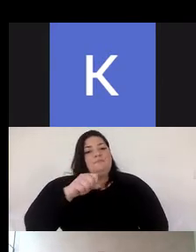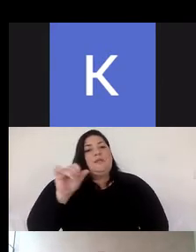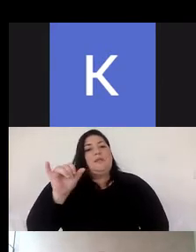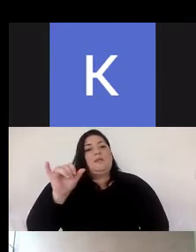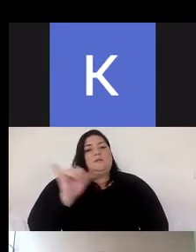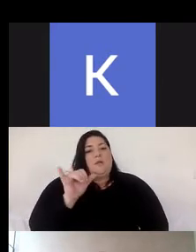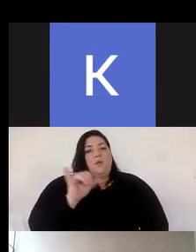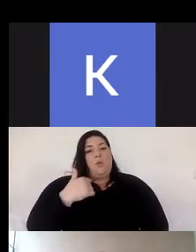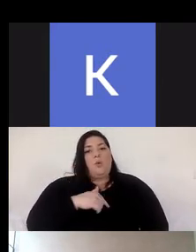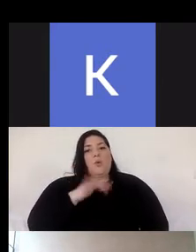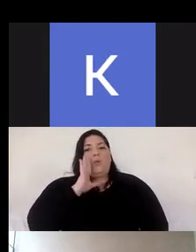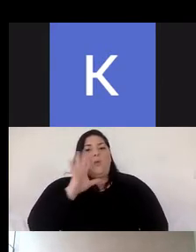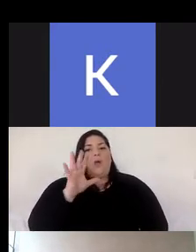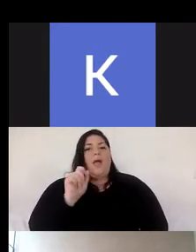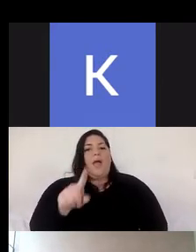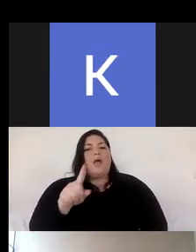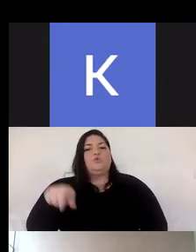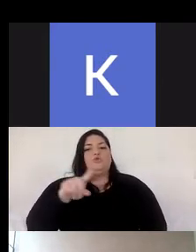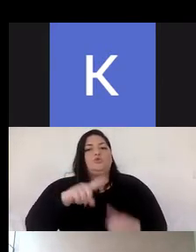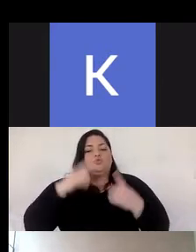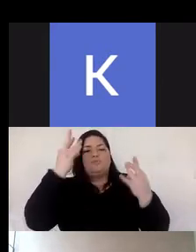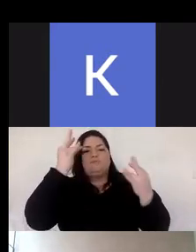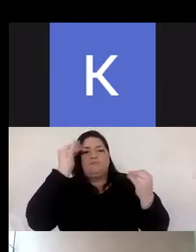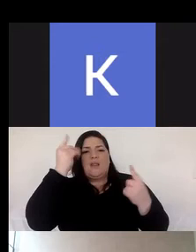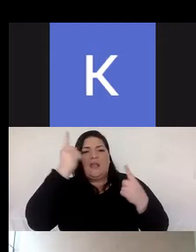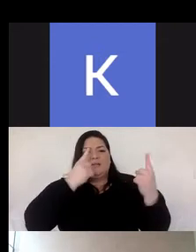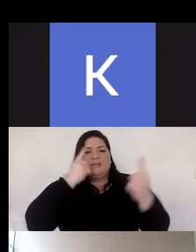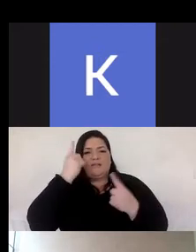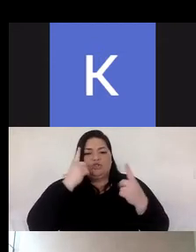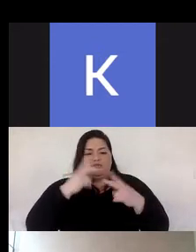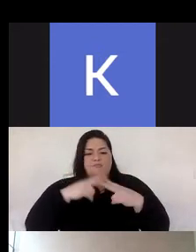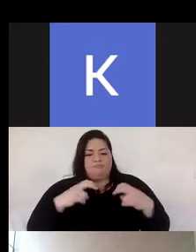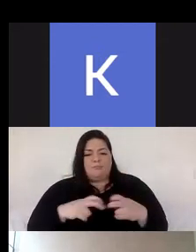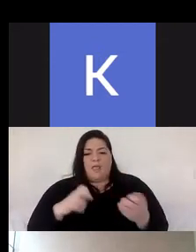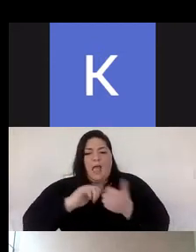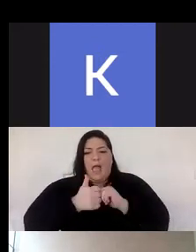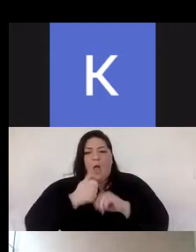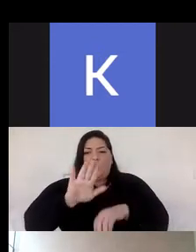to consider, how does your work impact your communities?